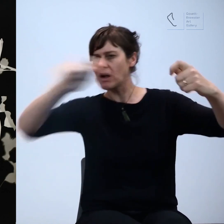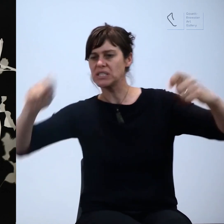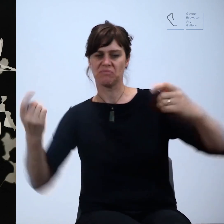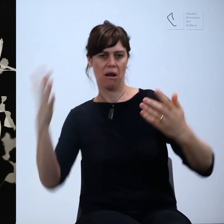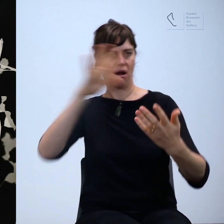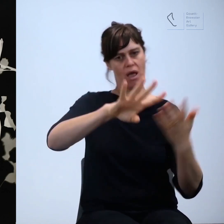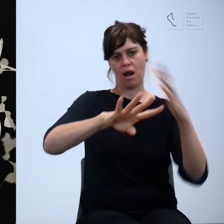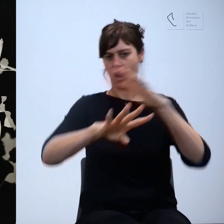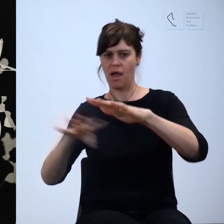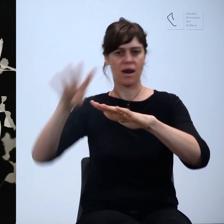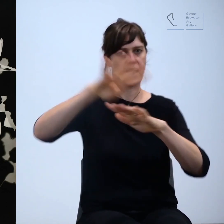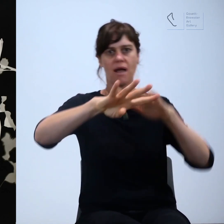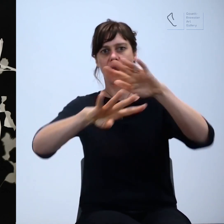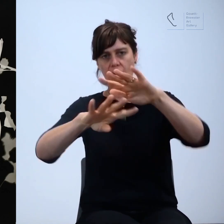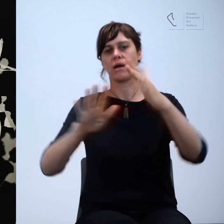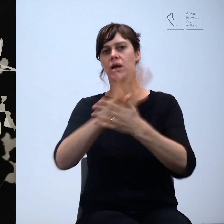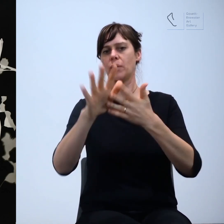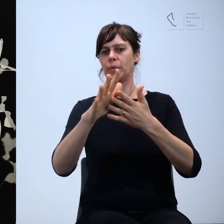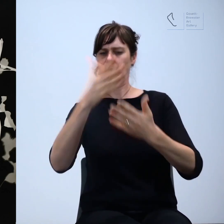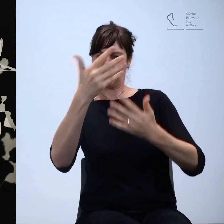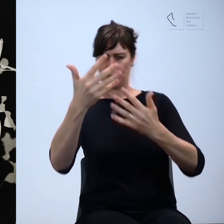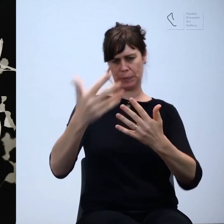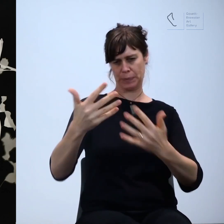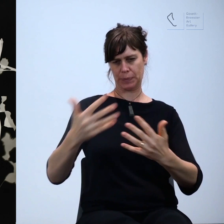such as a stencil pattern or some leaves or writing,